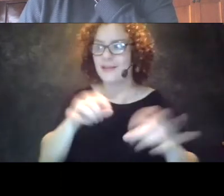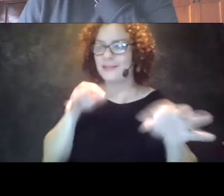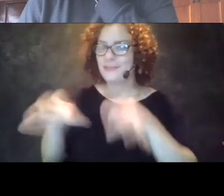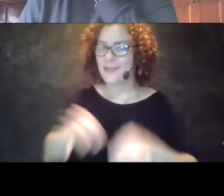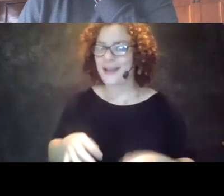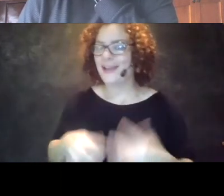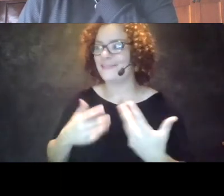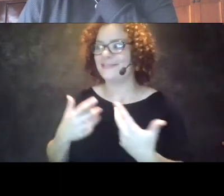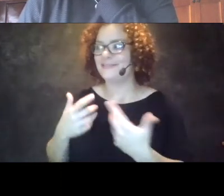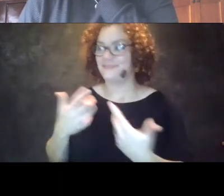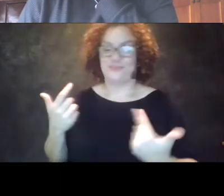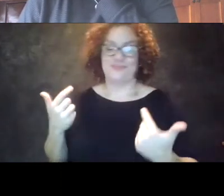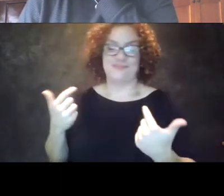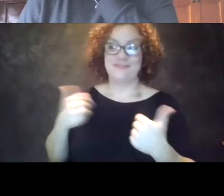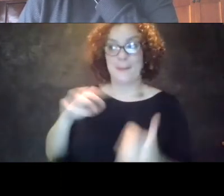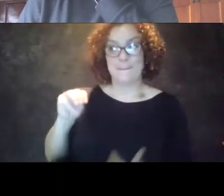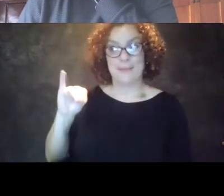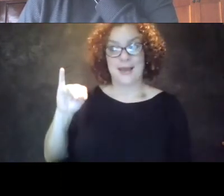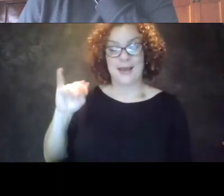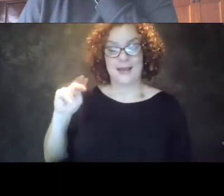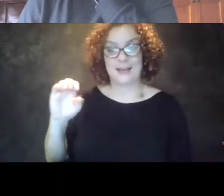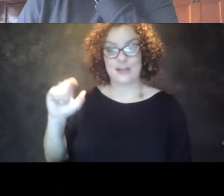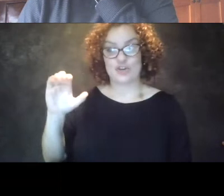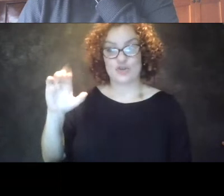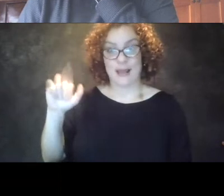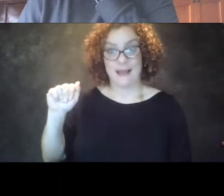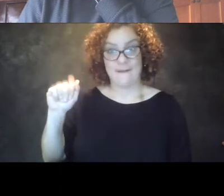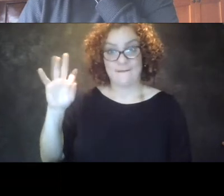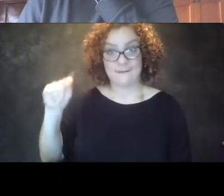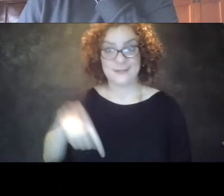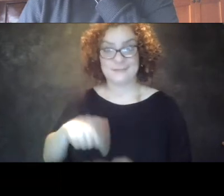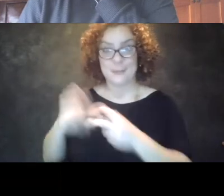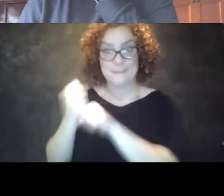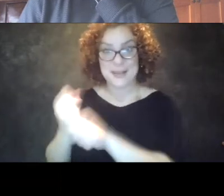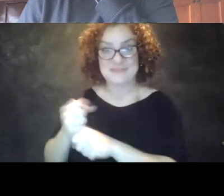and like to cook with their siblings, so and then how nice for the family to include their